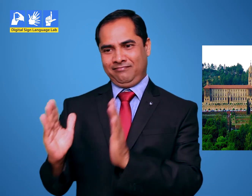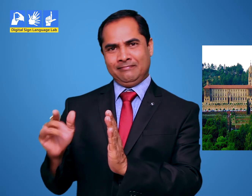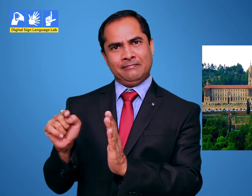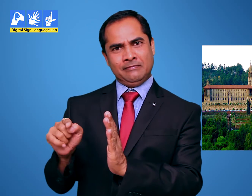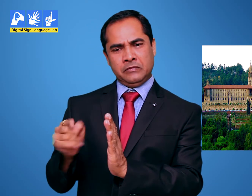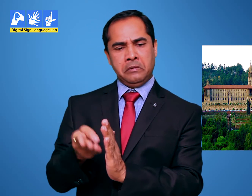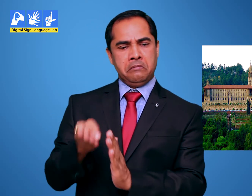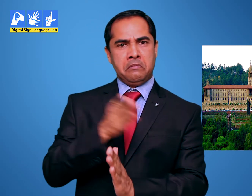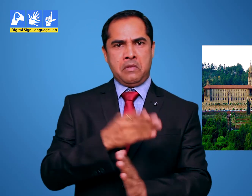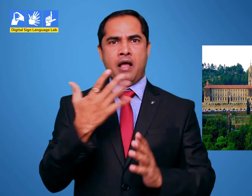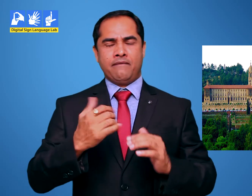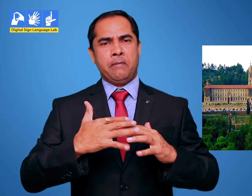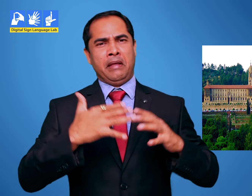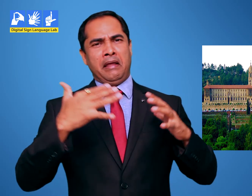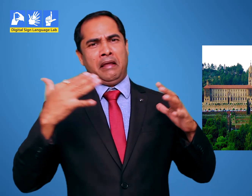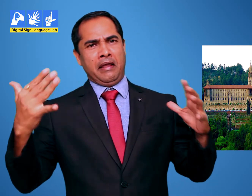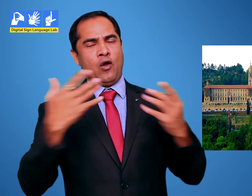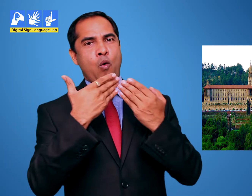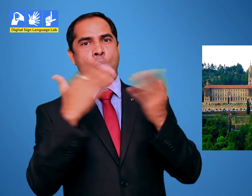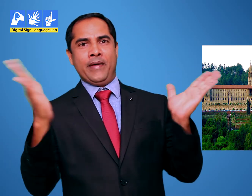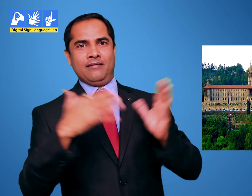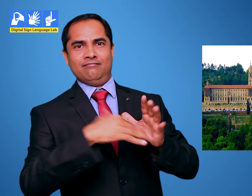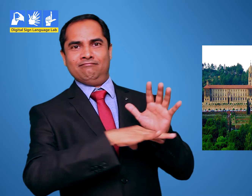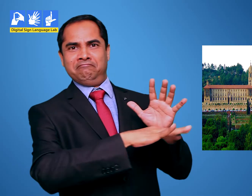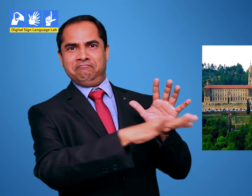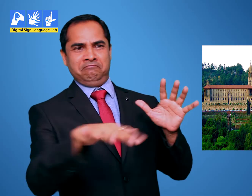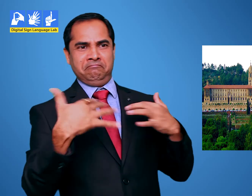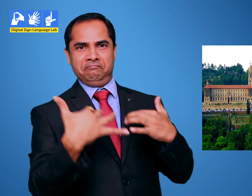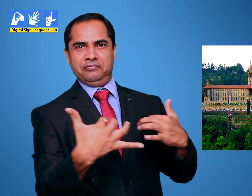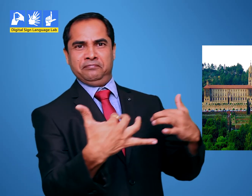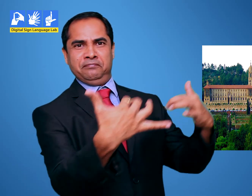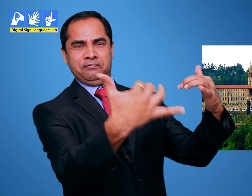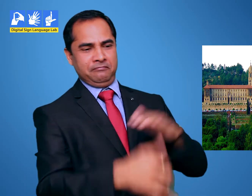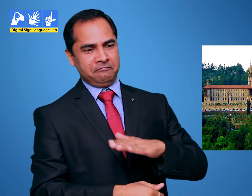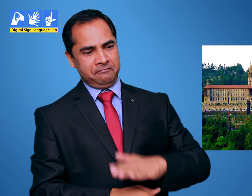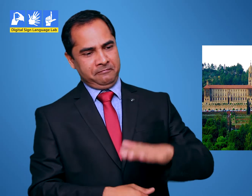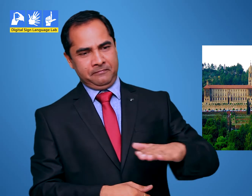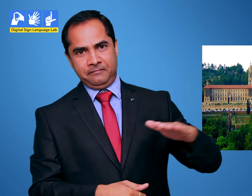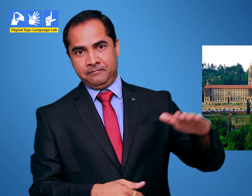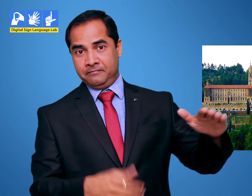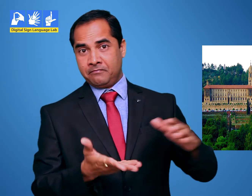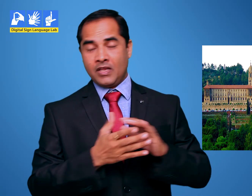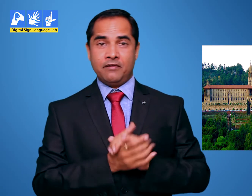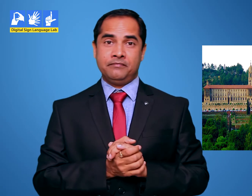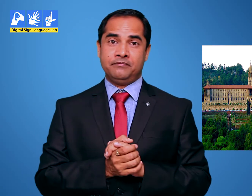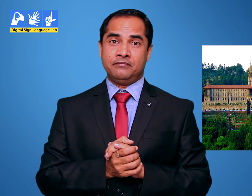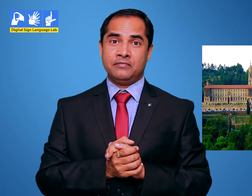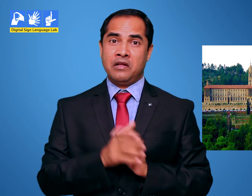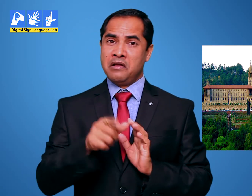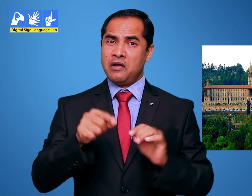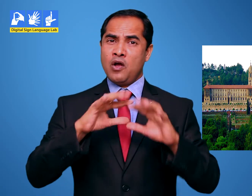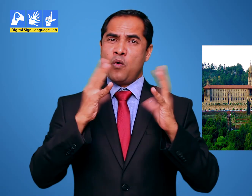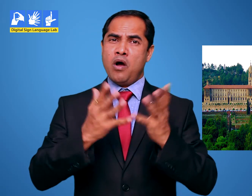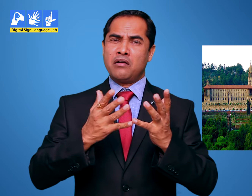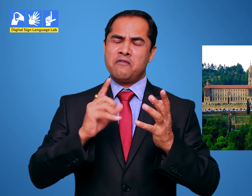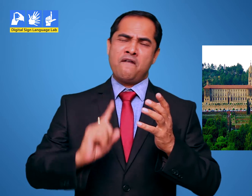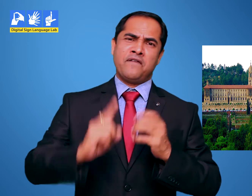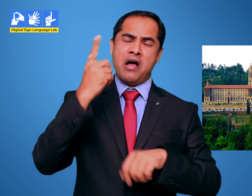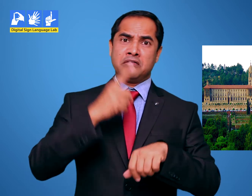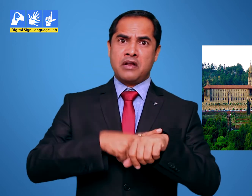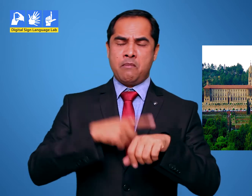formed by Union Buildings. This inauguration would be the largest